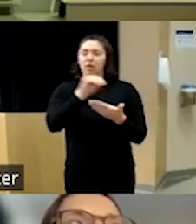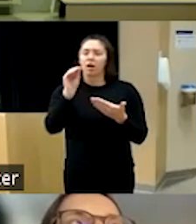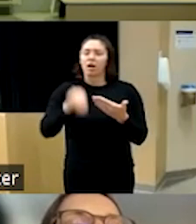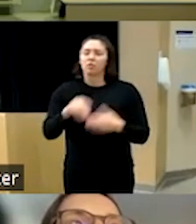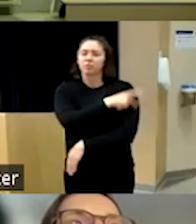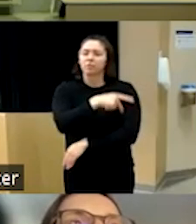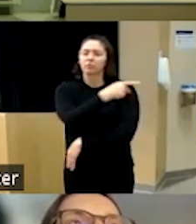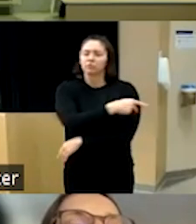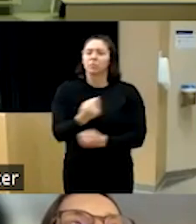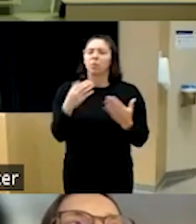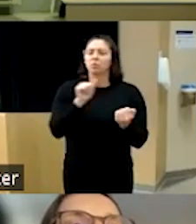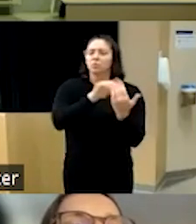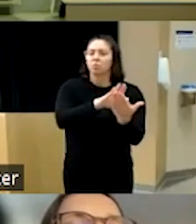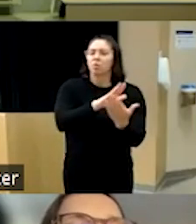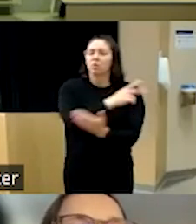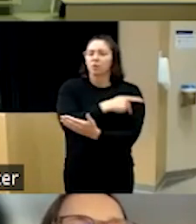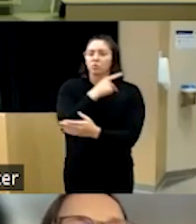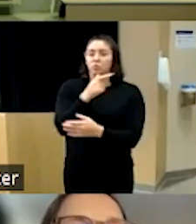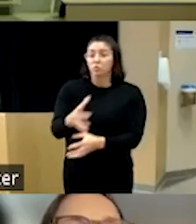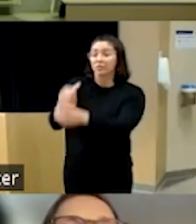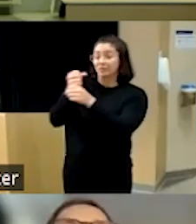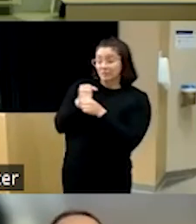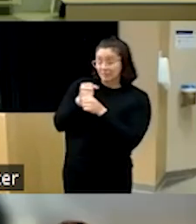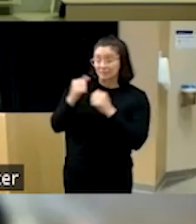in multimodal treatments for those who've received such expectations and for those